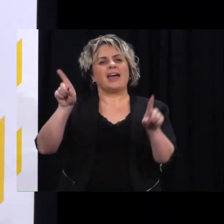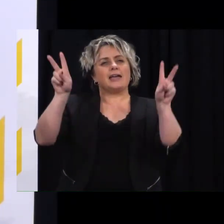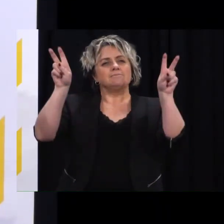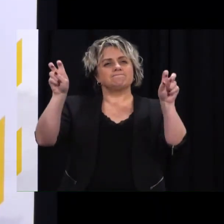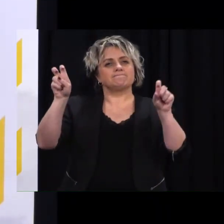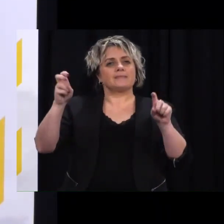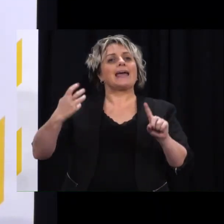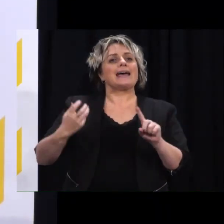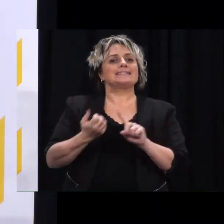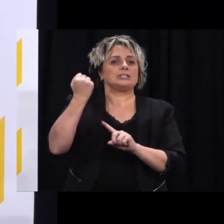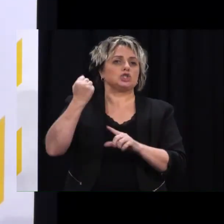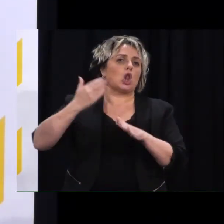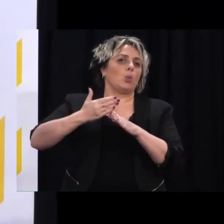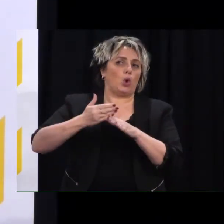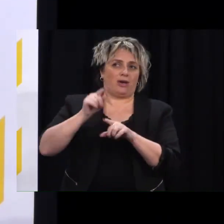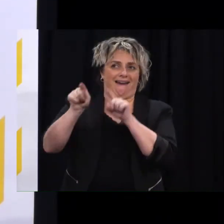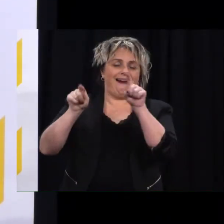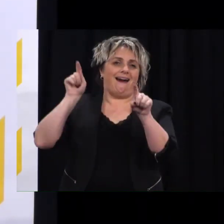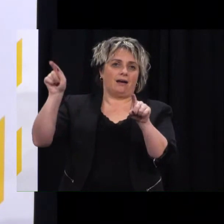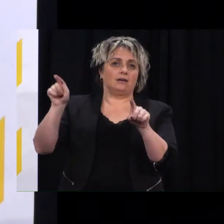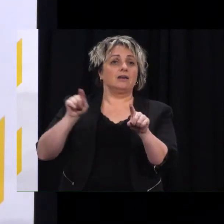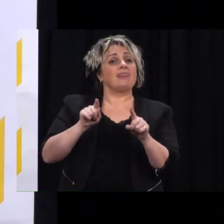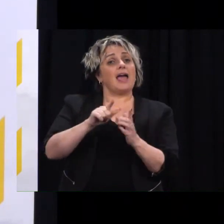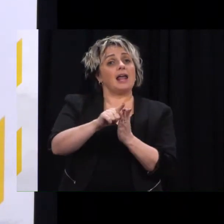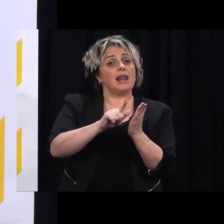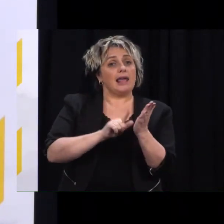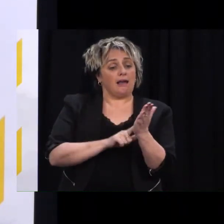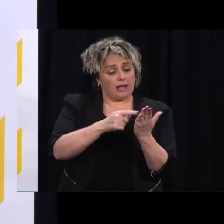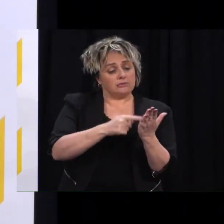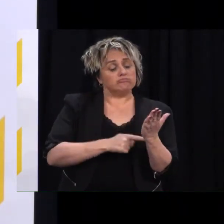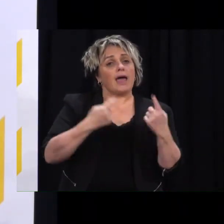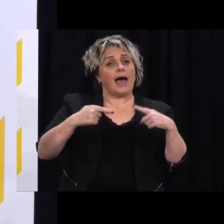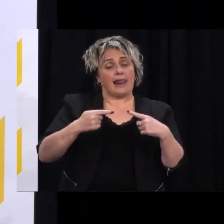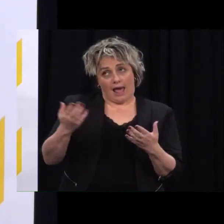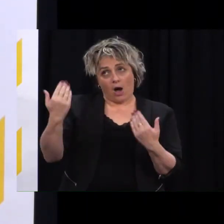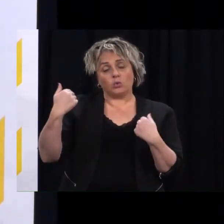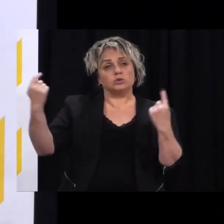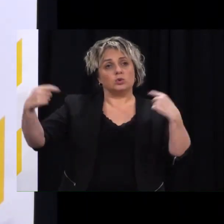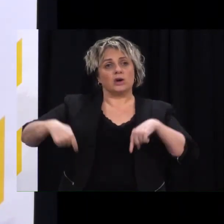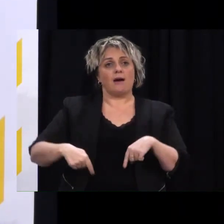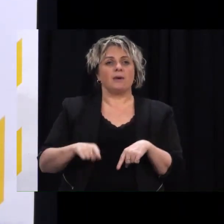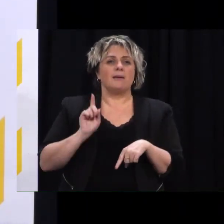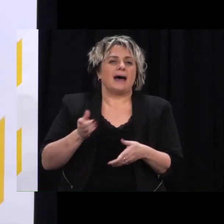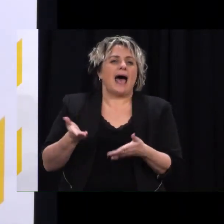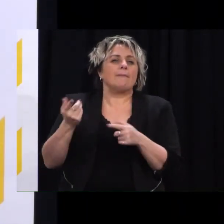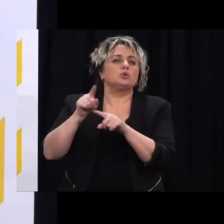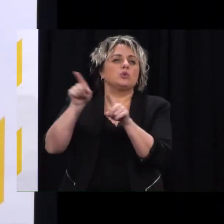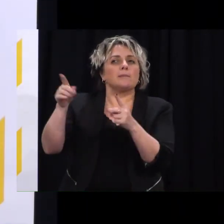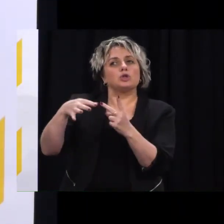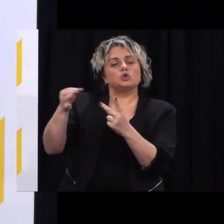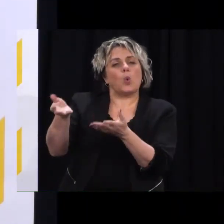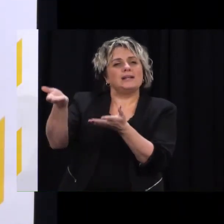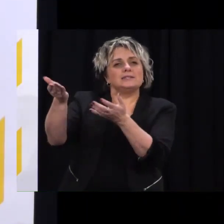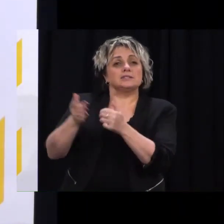travelling here from other regions, are they putting other people at risk? >> Ultimately